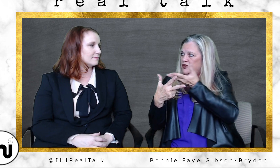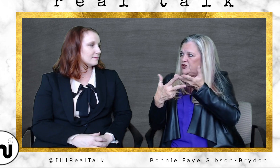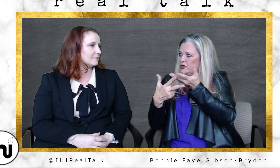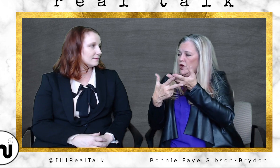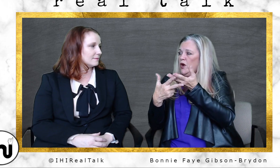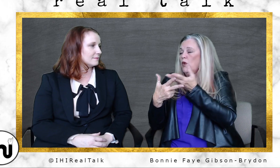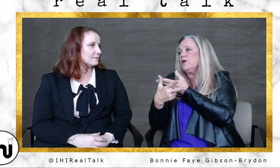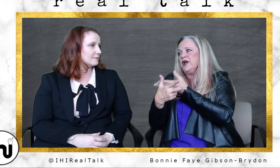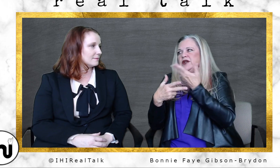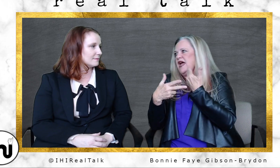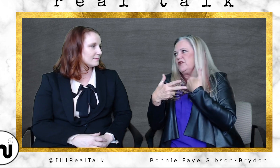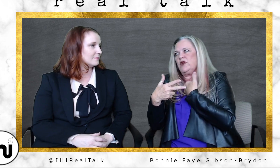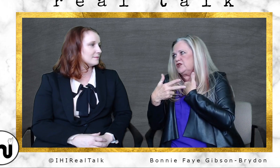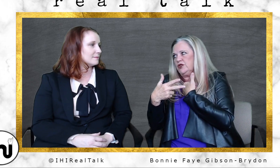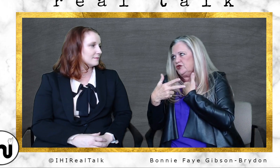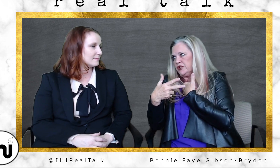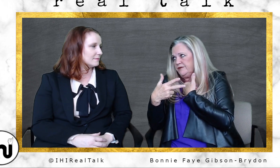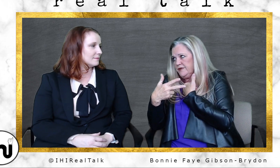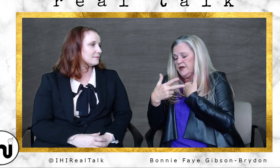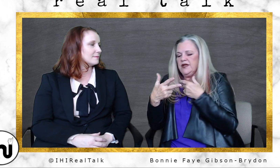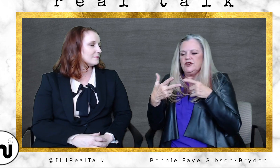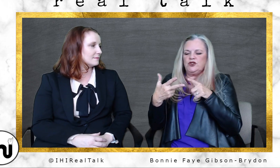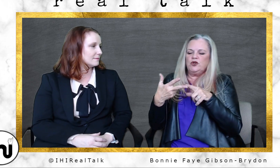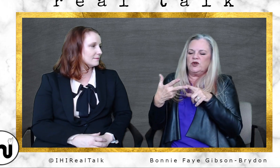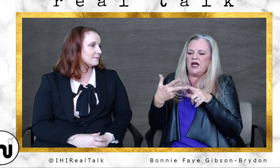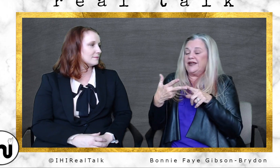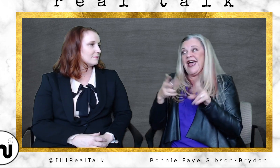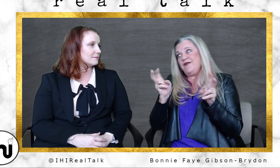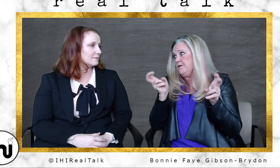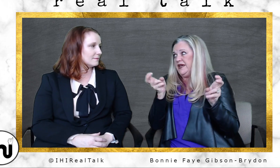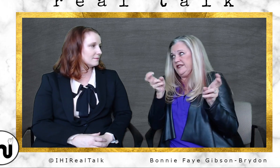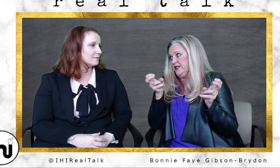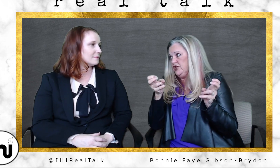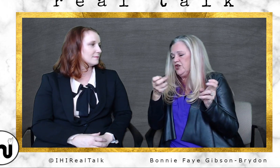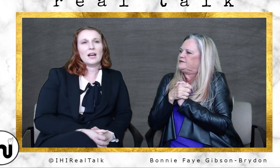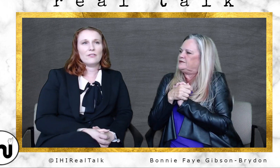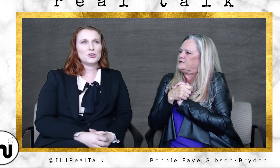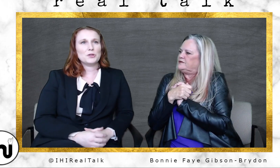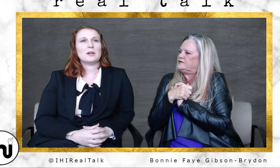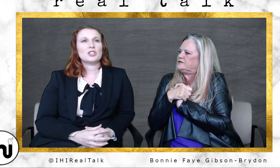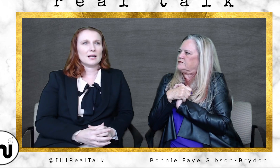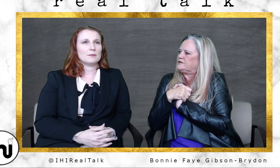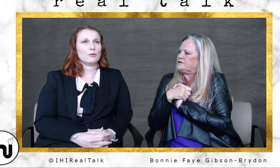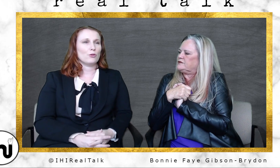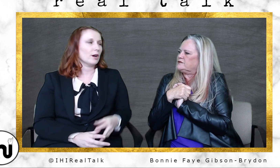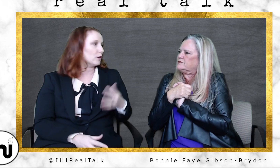the two, one, we're not going to have the resolution. Two, we're not gonna have the message. Desirée: I've heard you mention that before